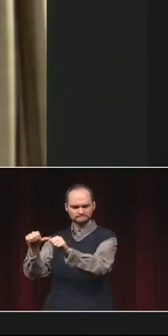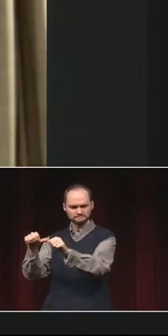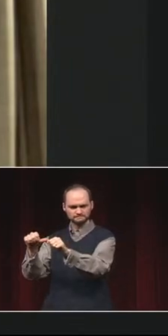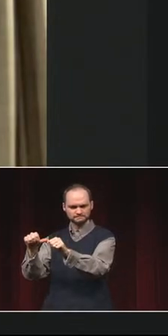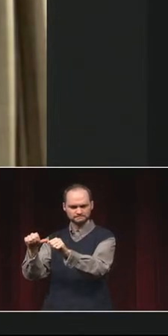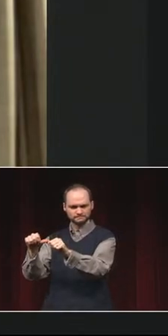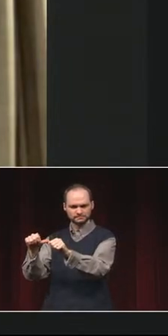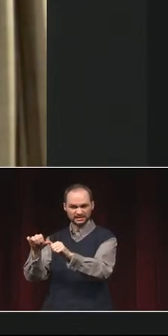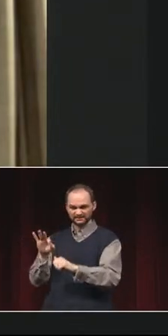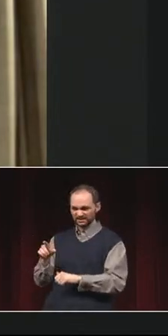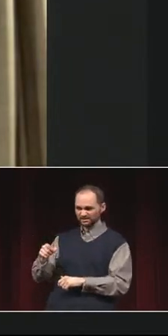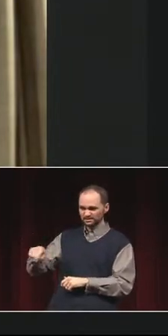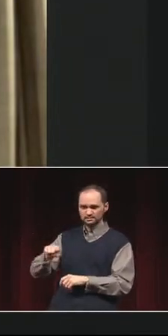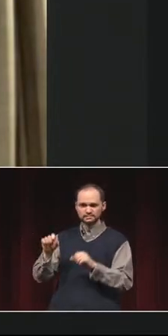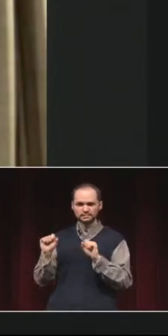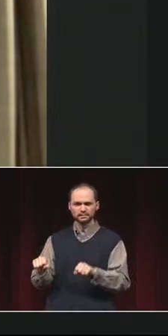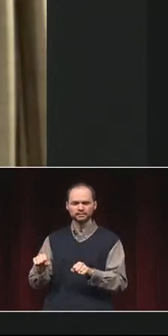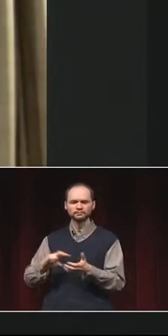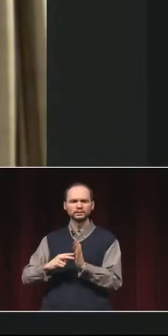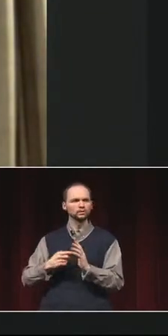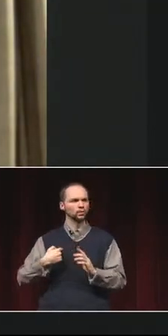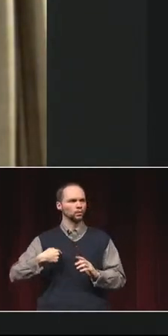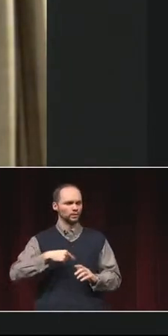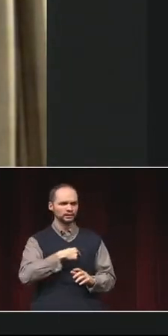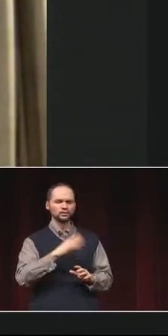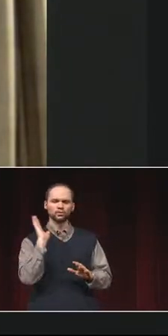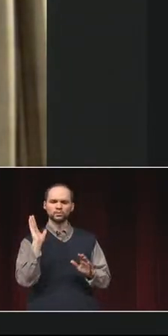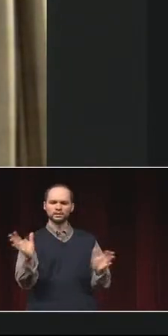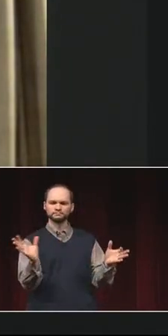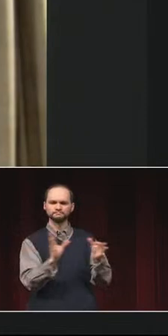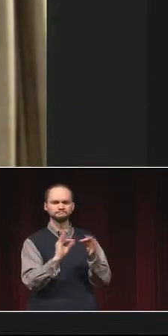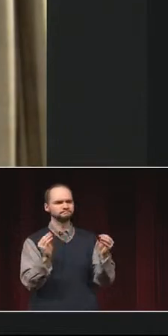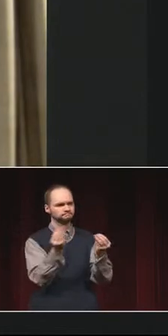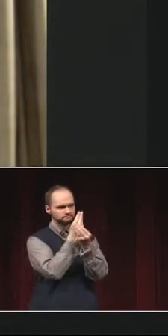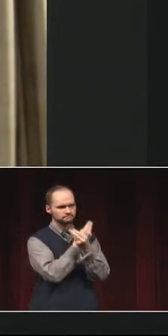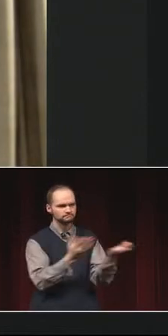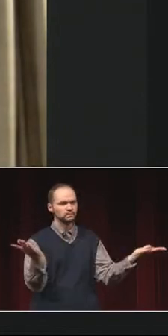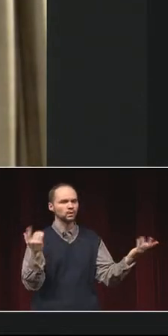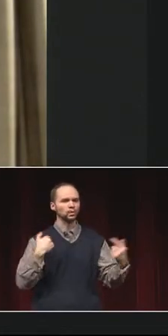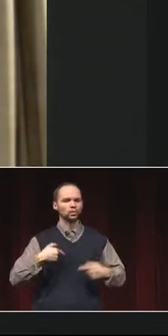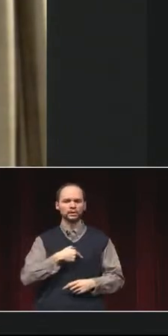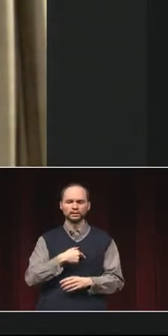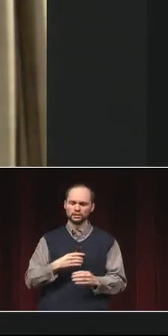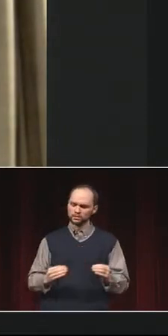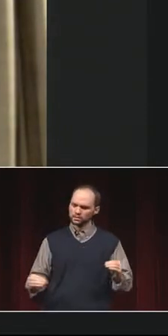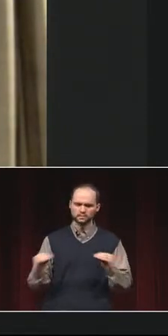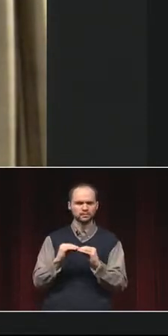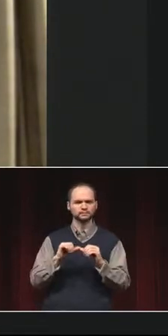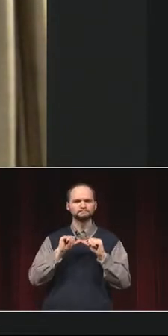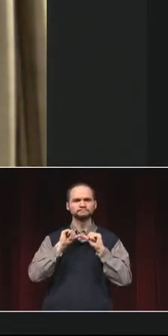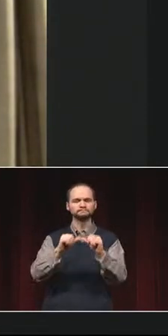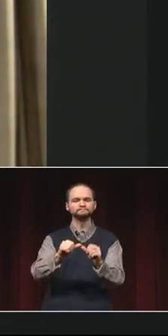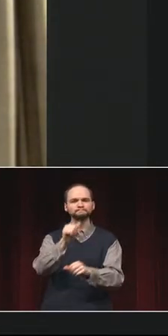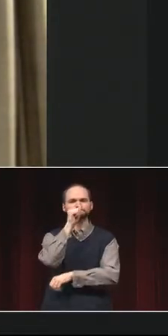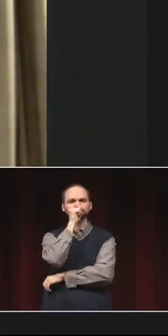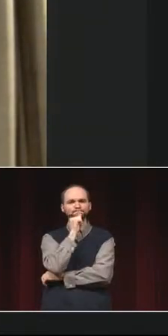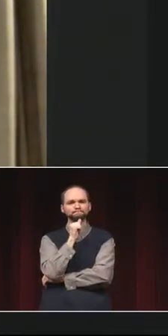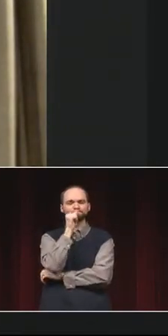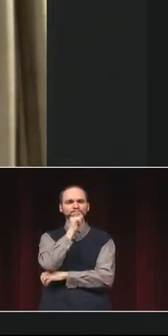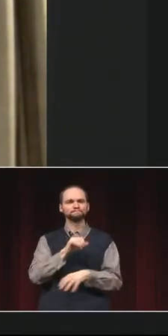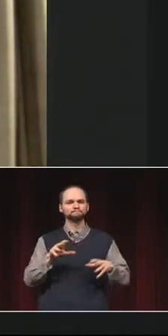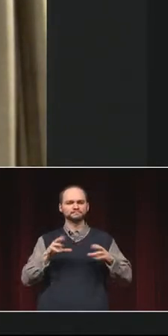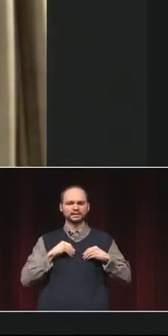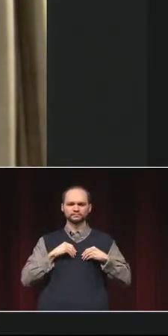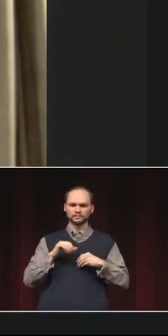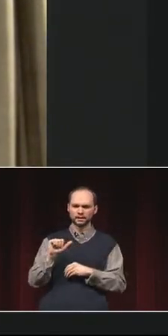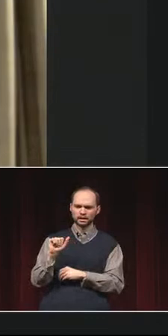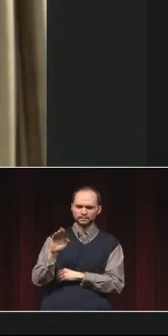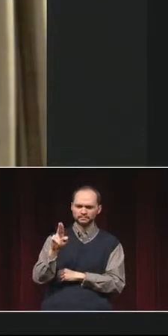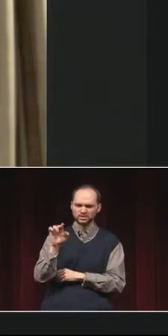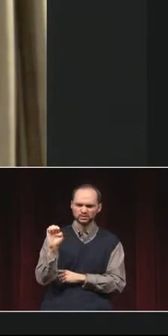loud and clear that we will no longer sit quietly by while we are abused and mistreated.